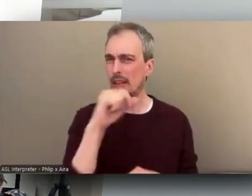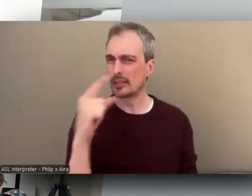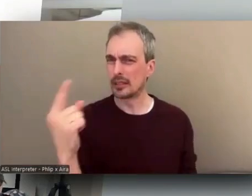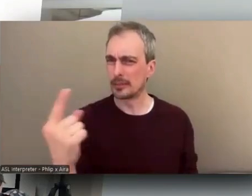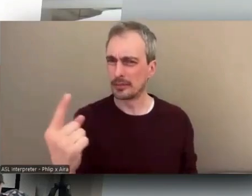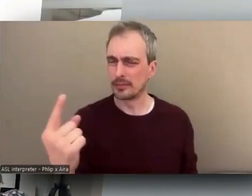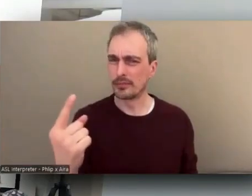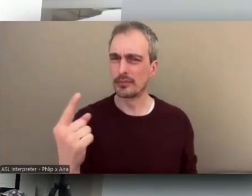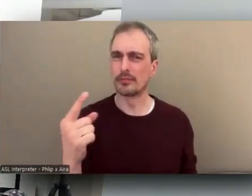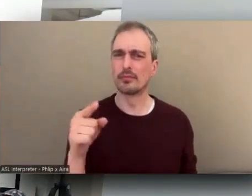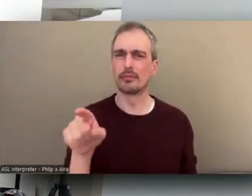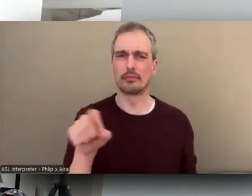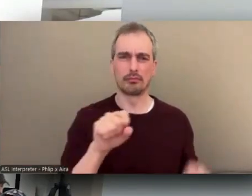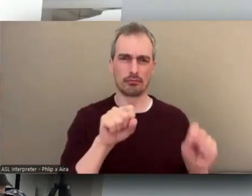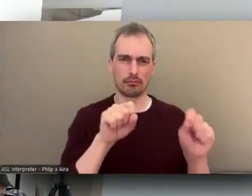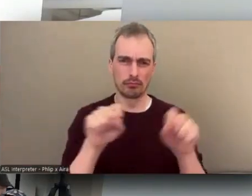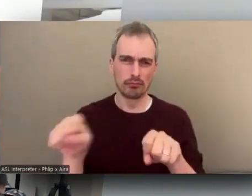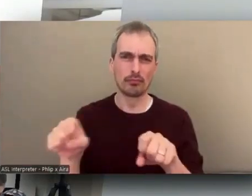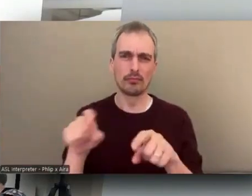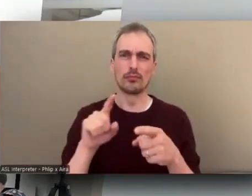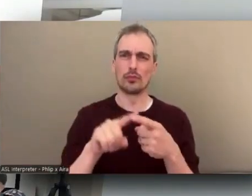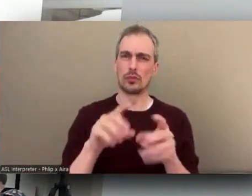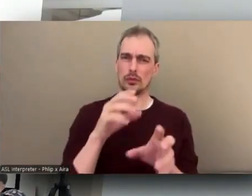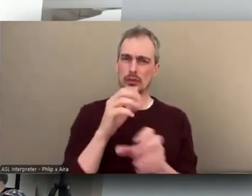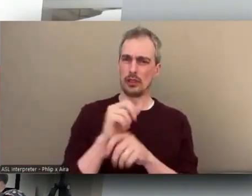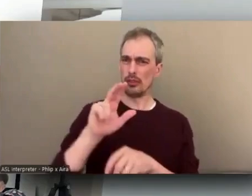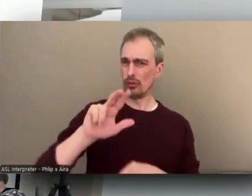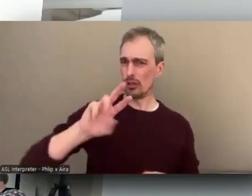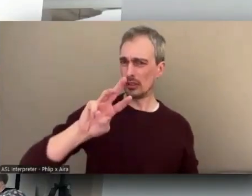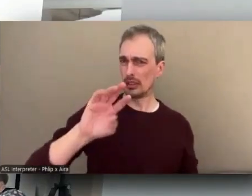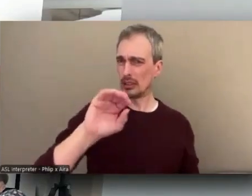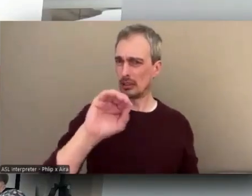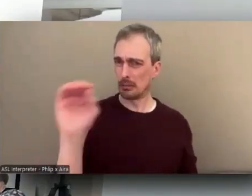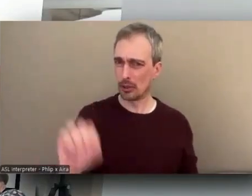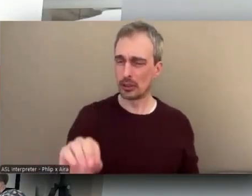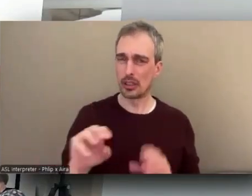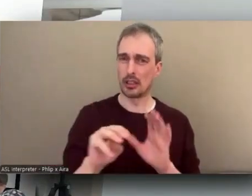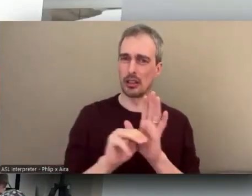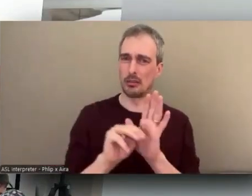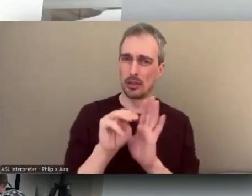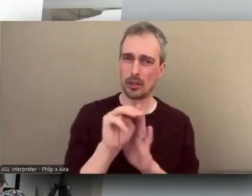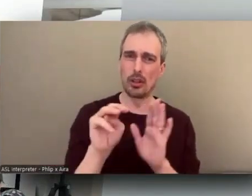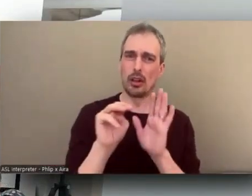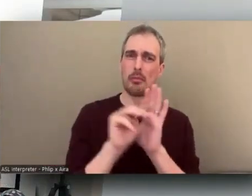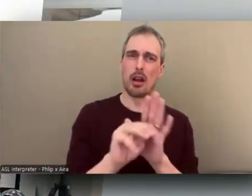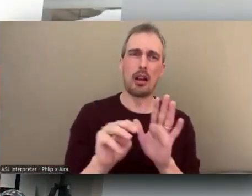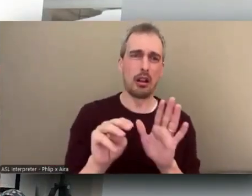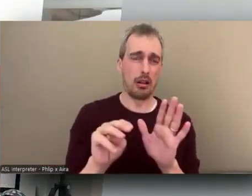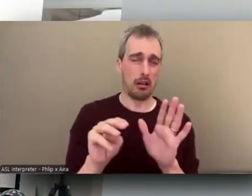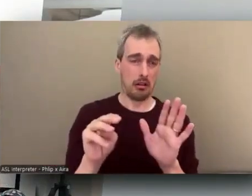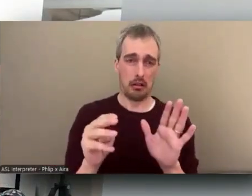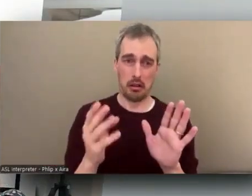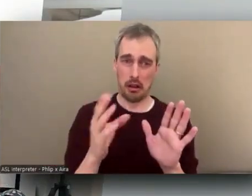Is it possible to get to 36% in that maturity model without fixing a single issue? Oh, that's an interesting question.